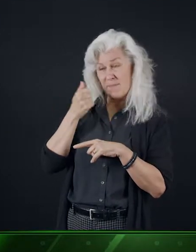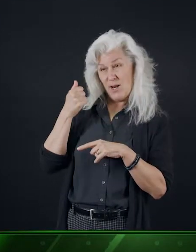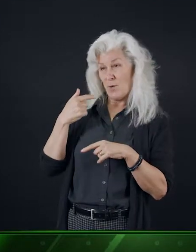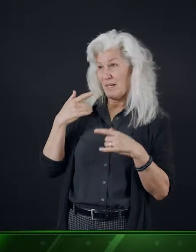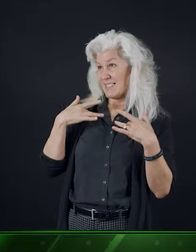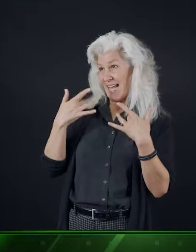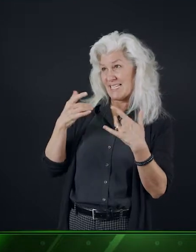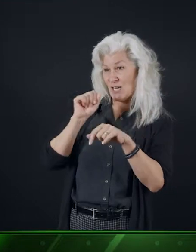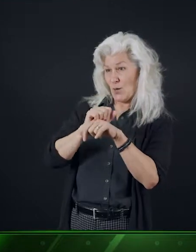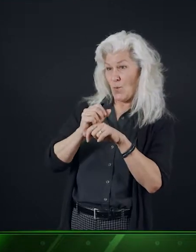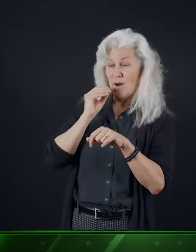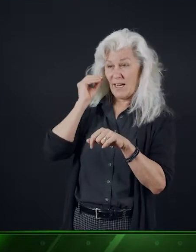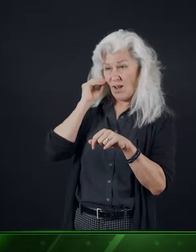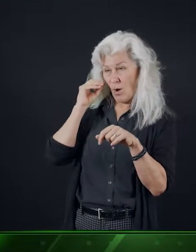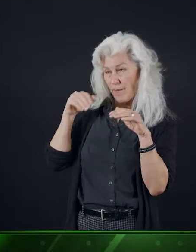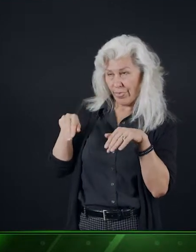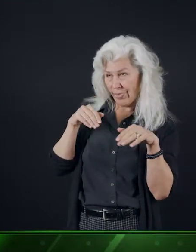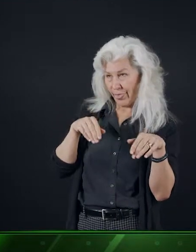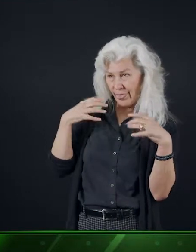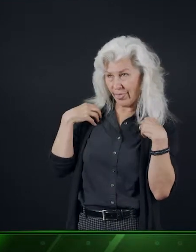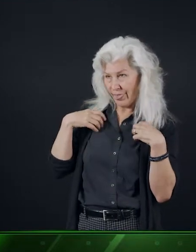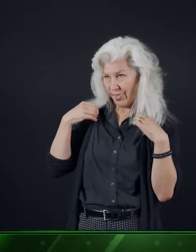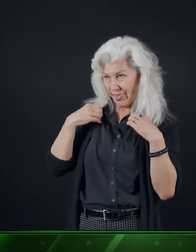than my usual work-from-home attire of sweatpants and T-shirts.